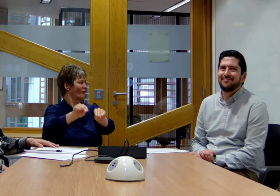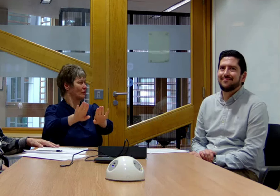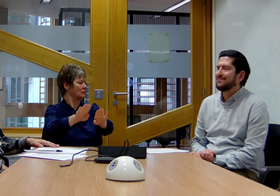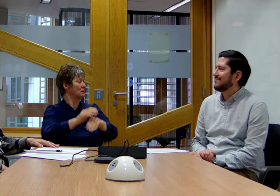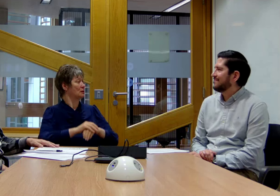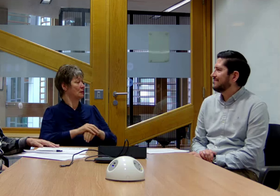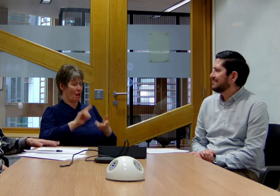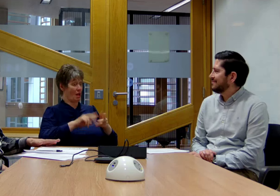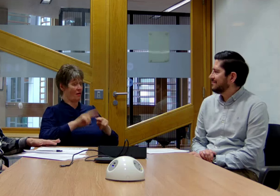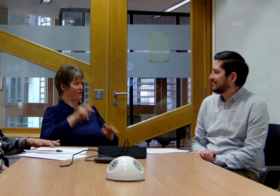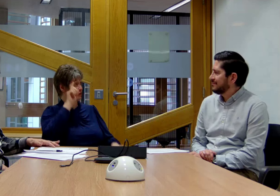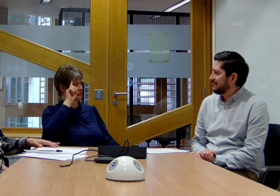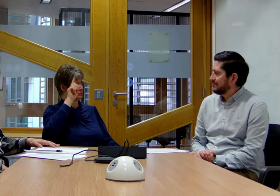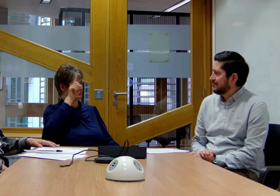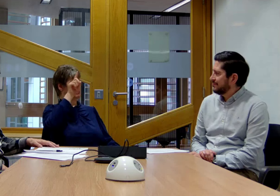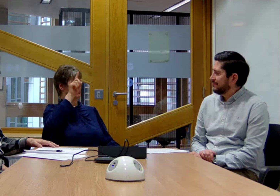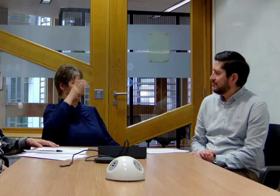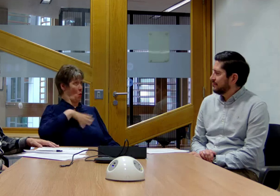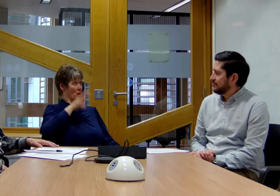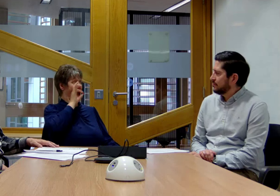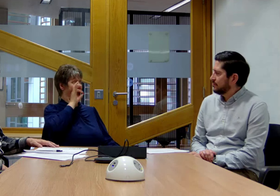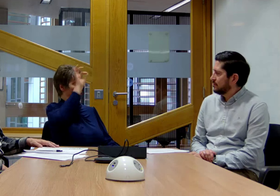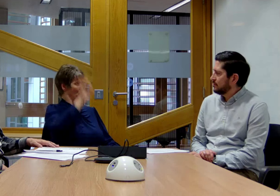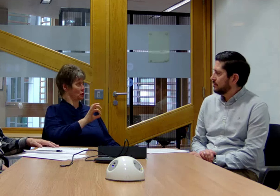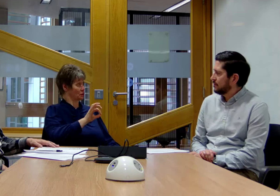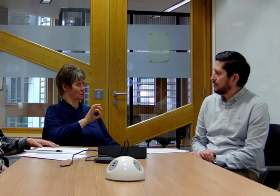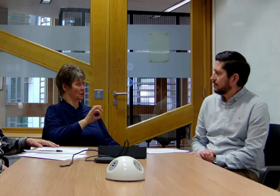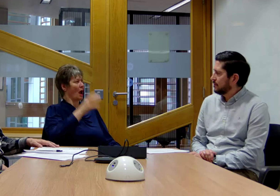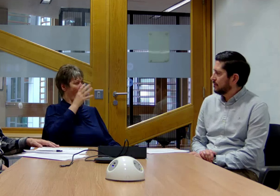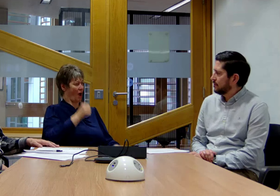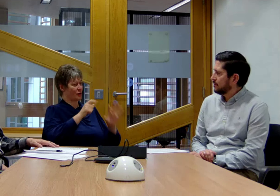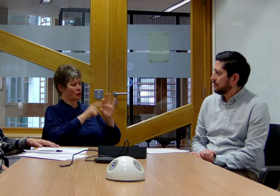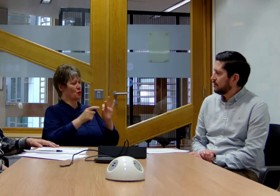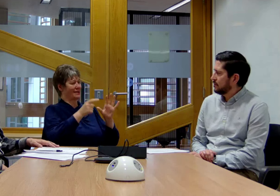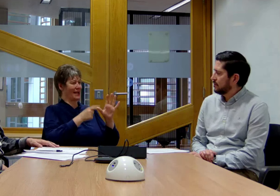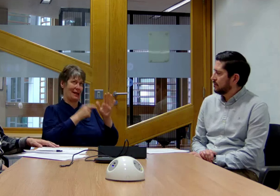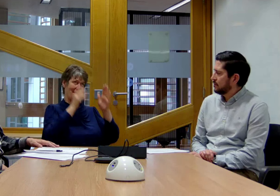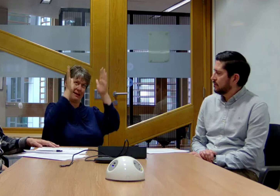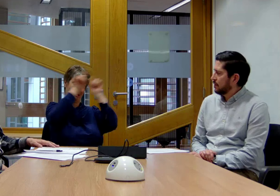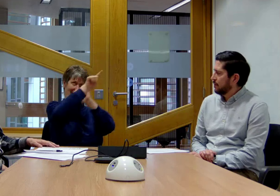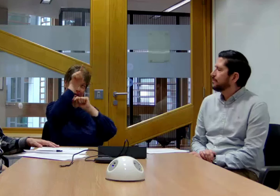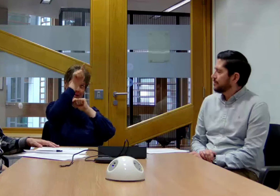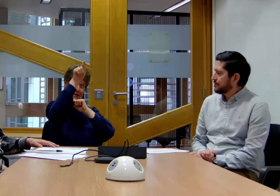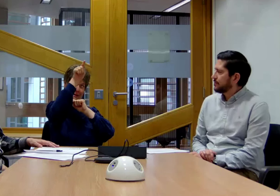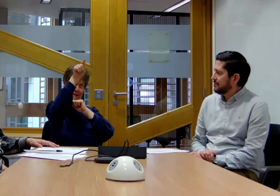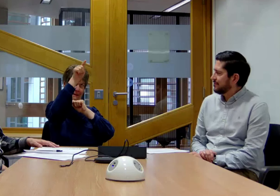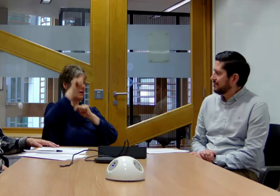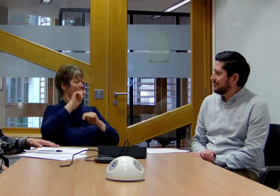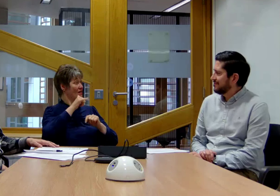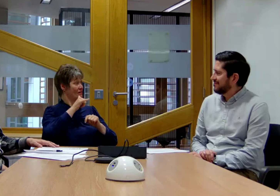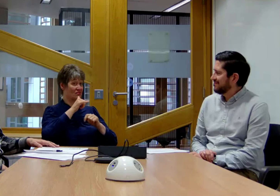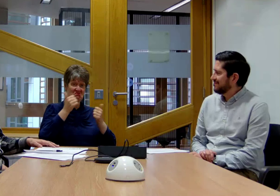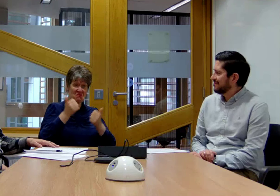If you do have a question you want to ask, we have a question & answer function in Teams